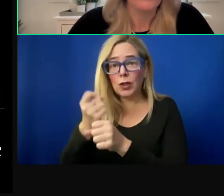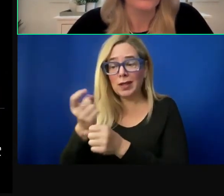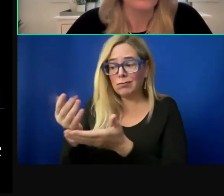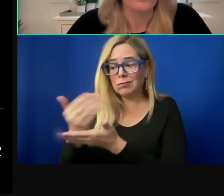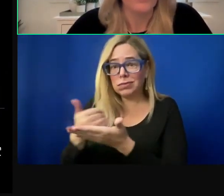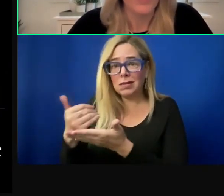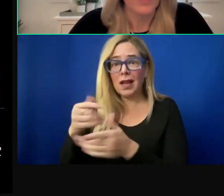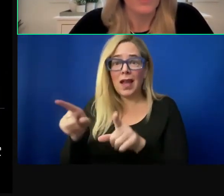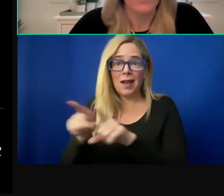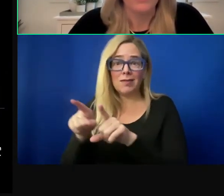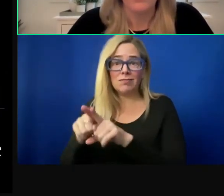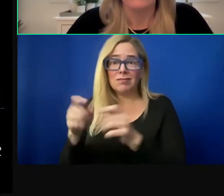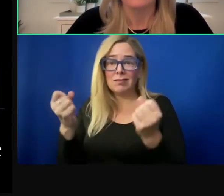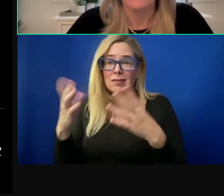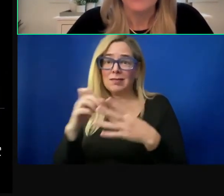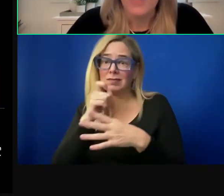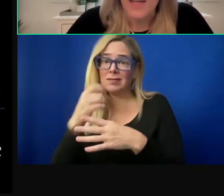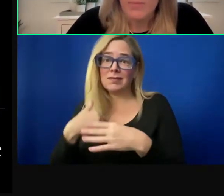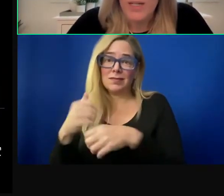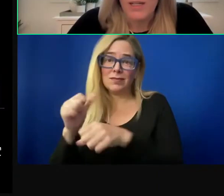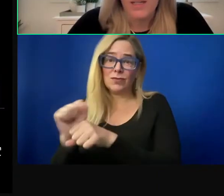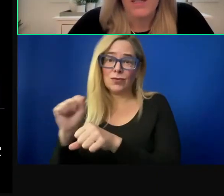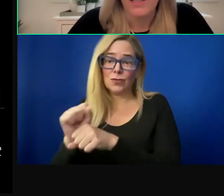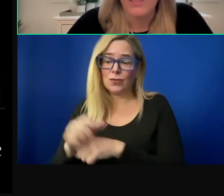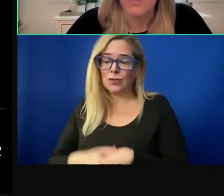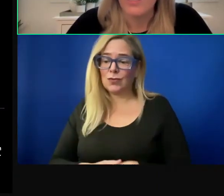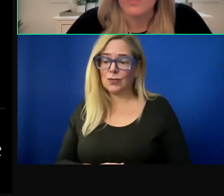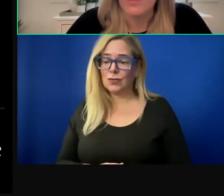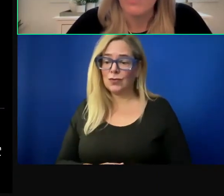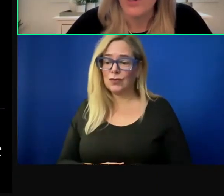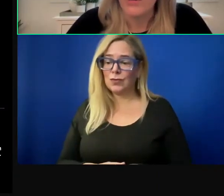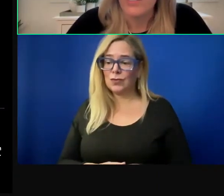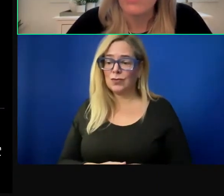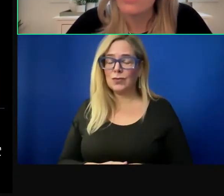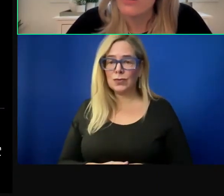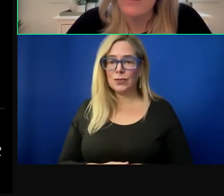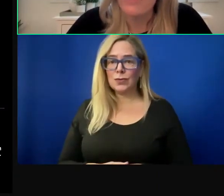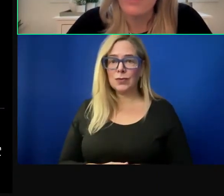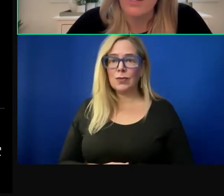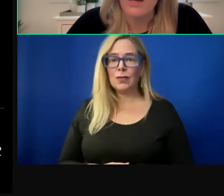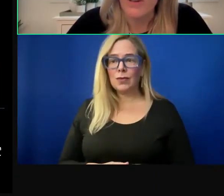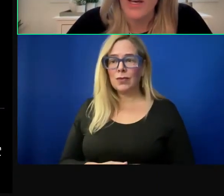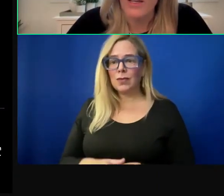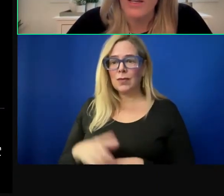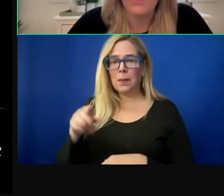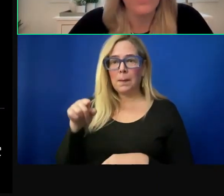important when we are examining these components or these drivers of health